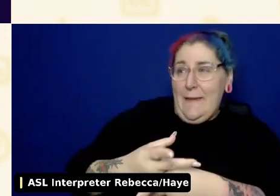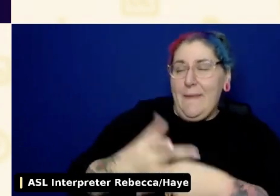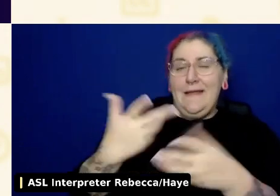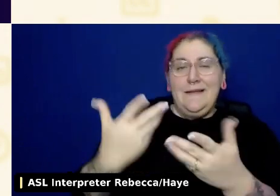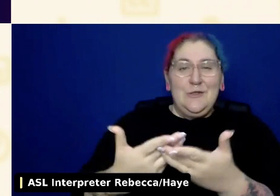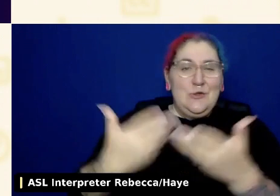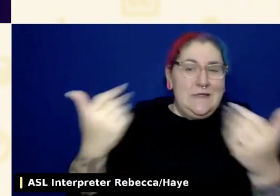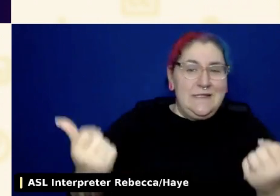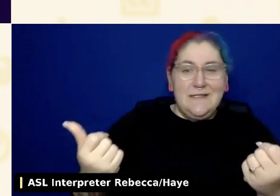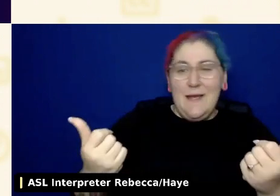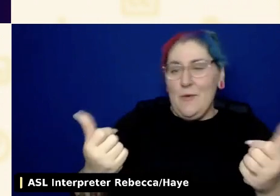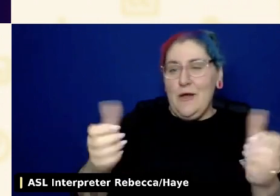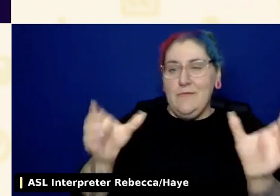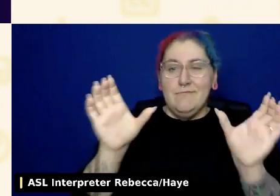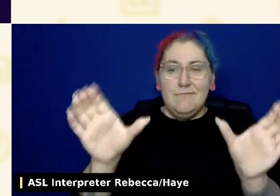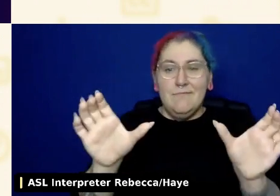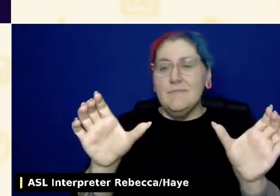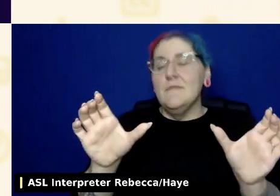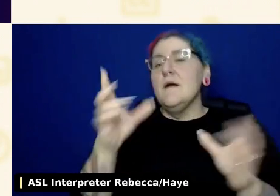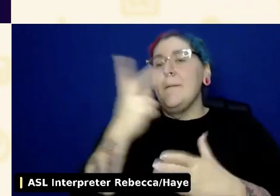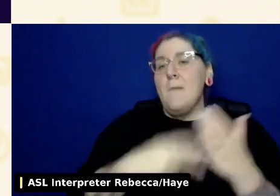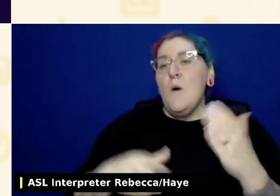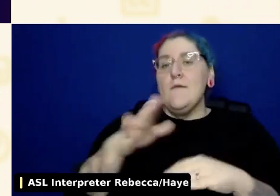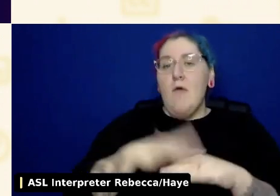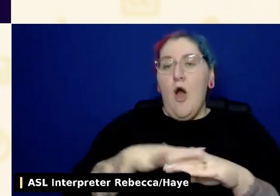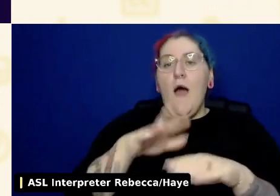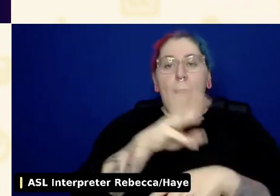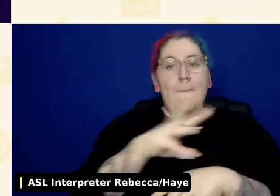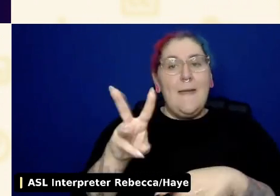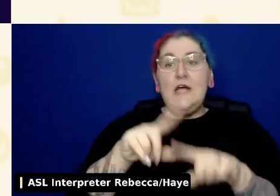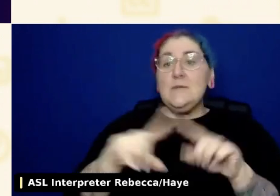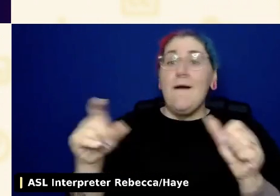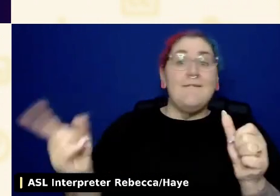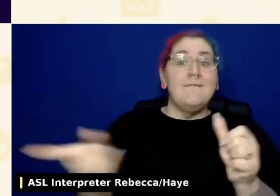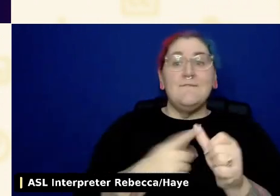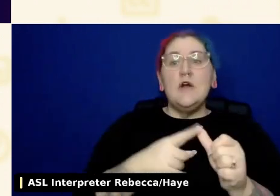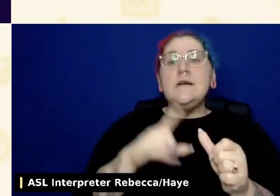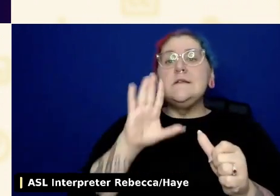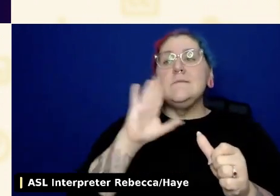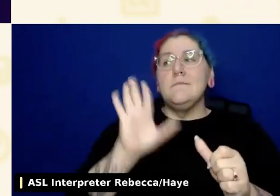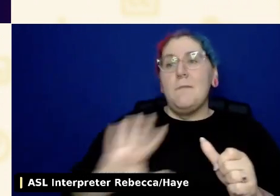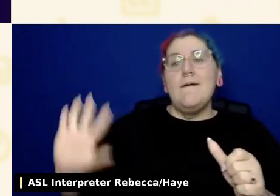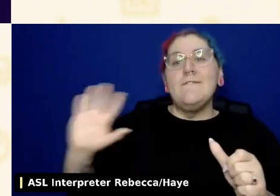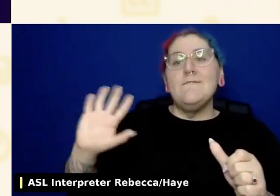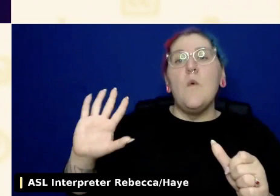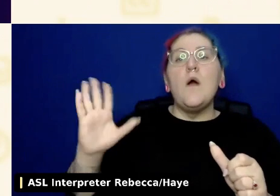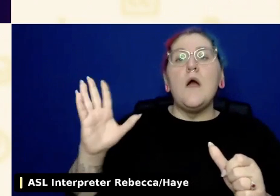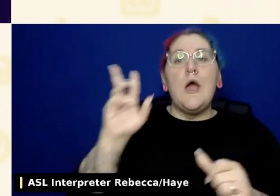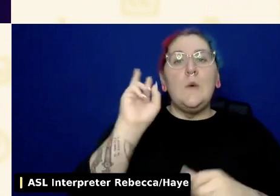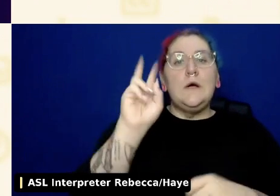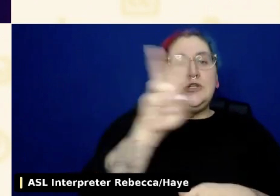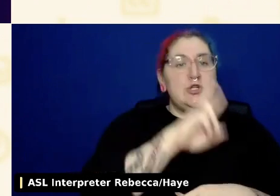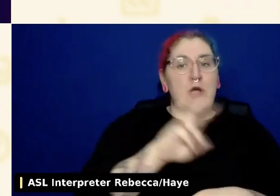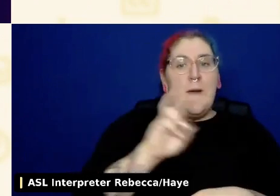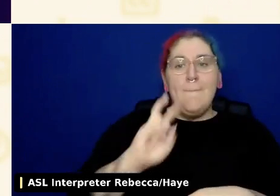But one thing initially, they were jumping focus when you hit that next button actually to the element on the page.